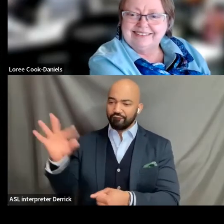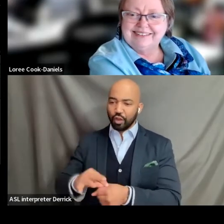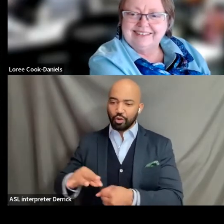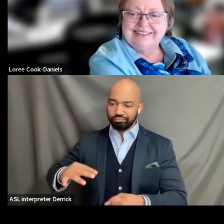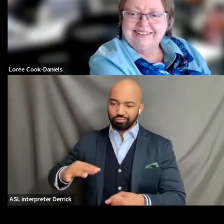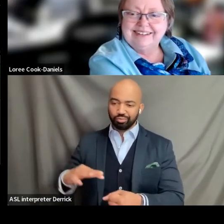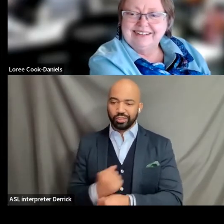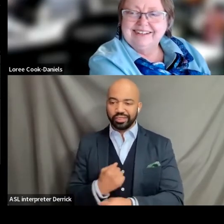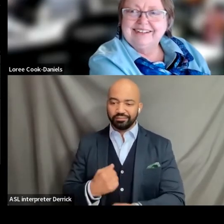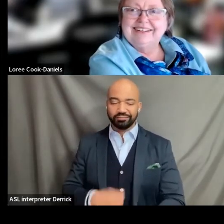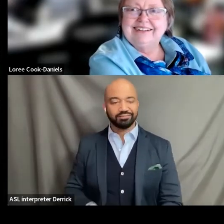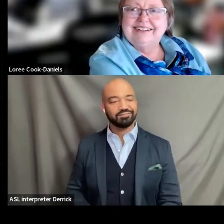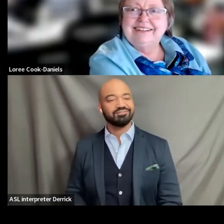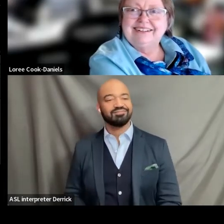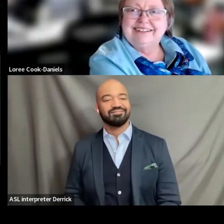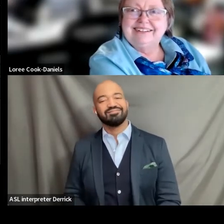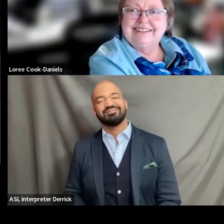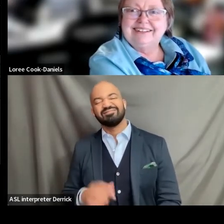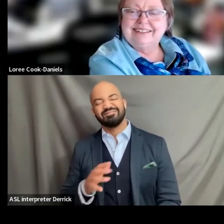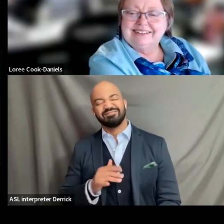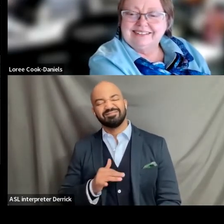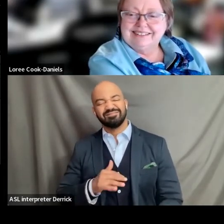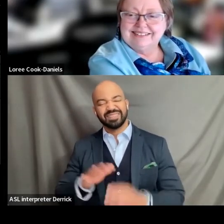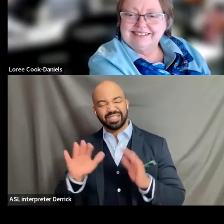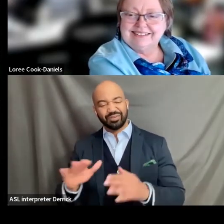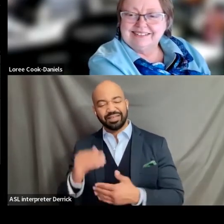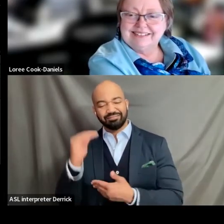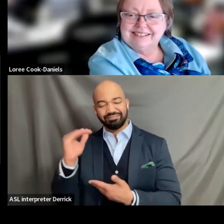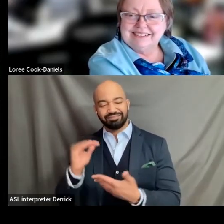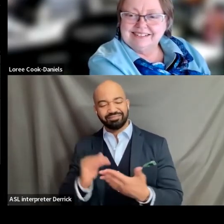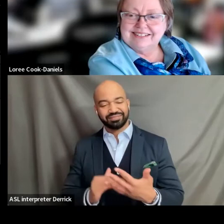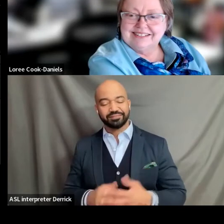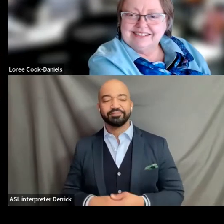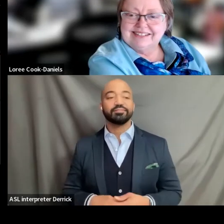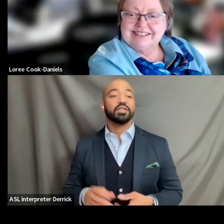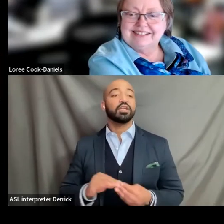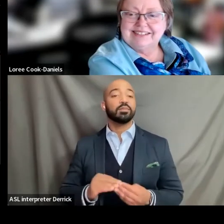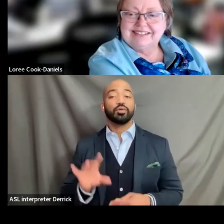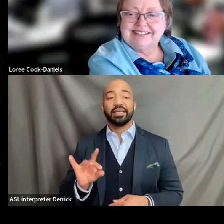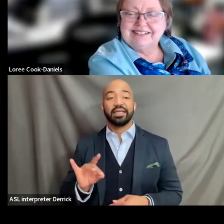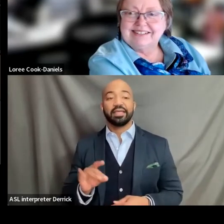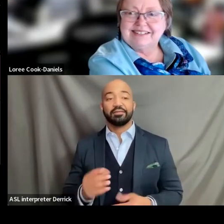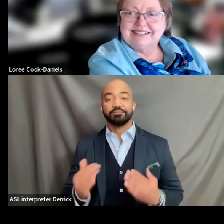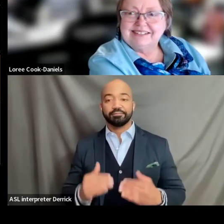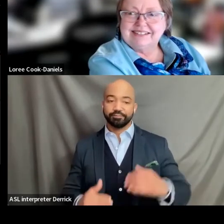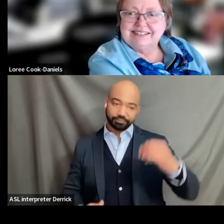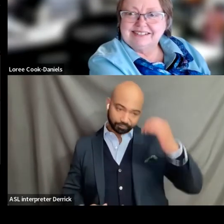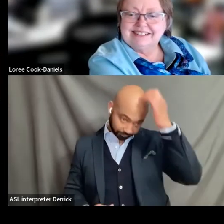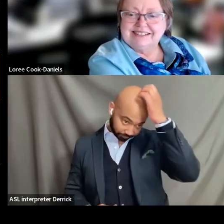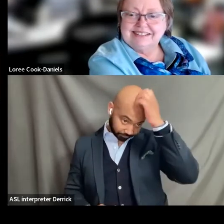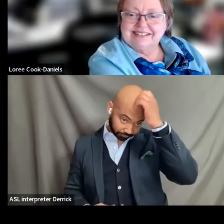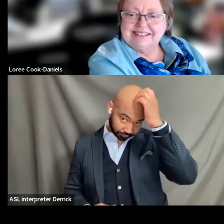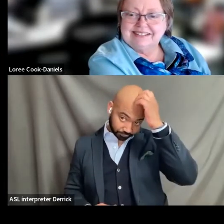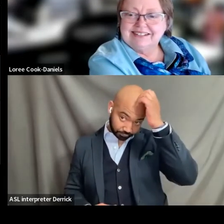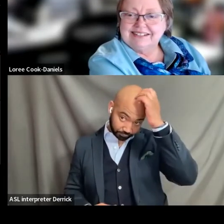Those are great. Those are really great, excellent. Let's go to number eight, just for the sake of keeping us on time for today.